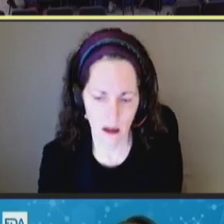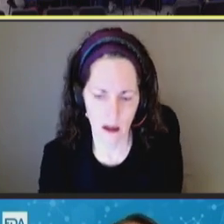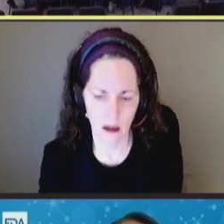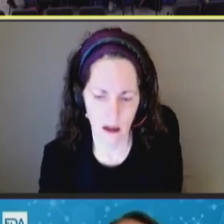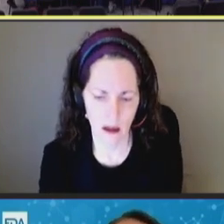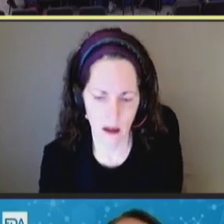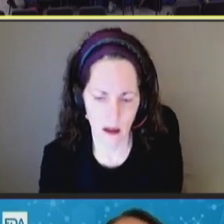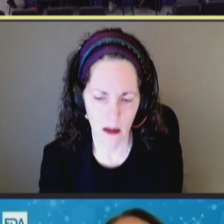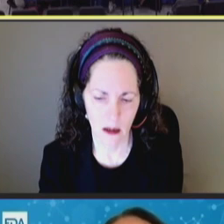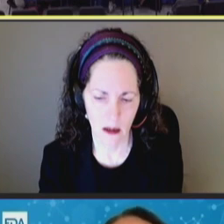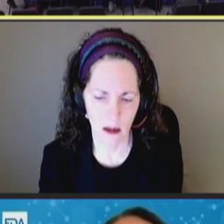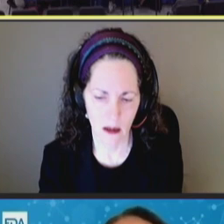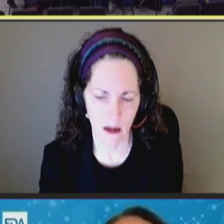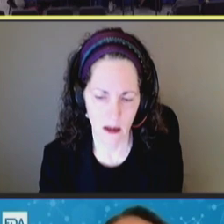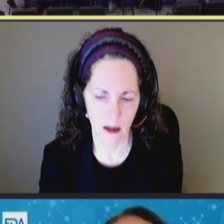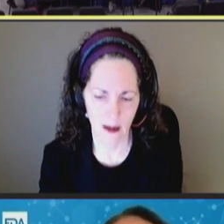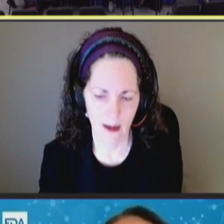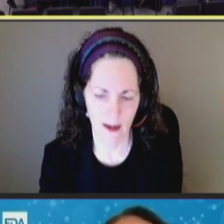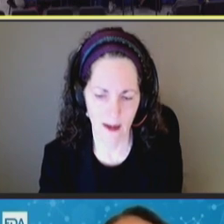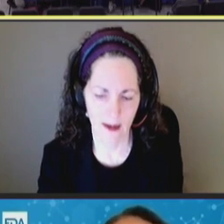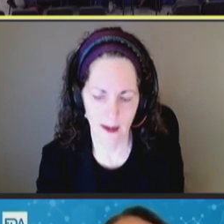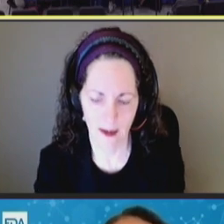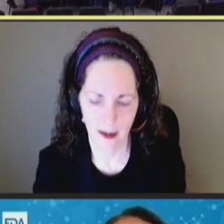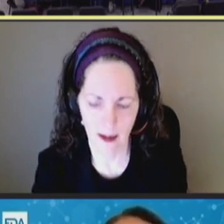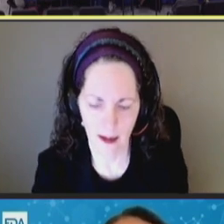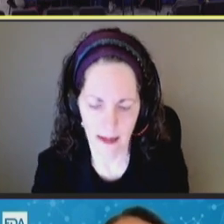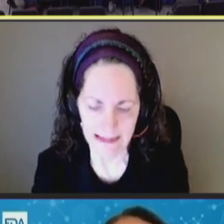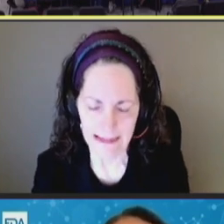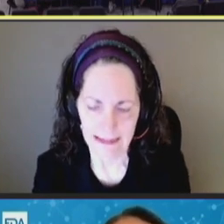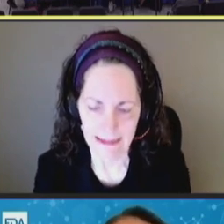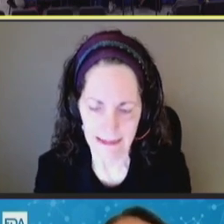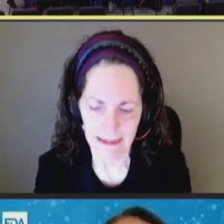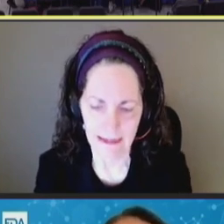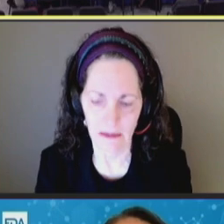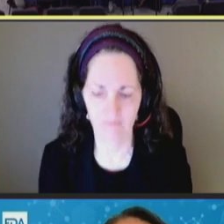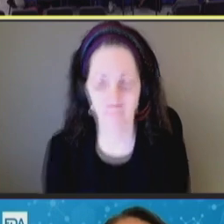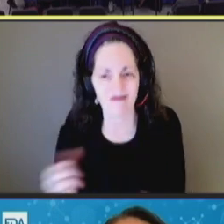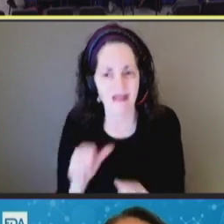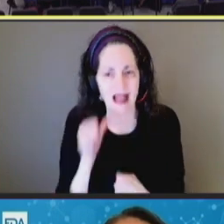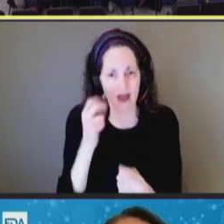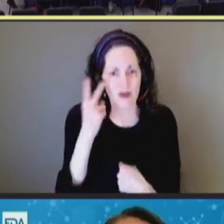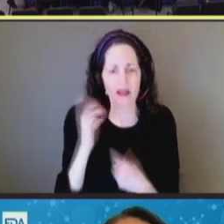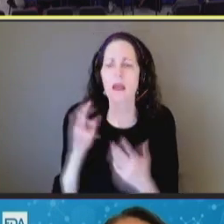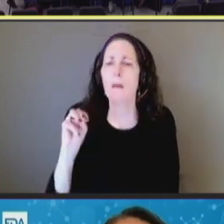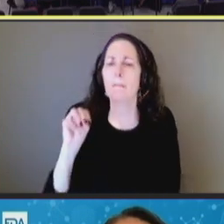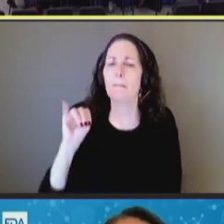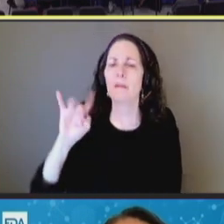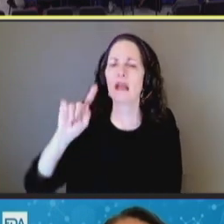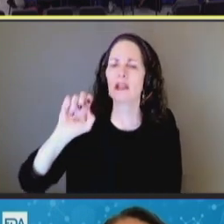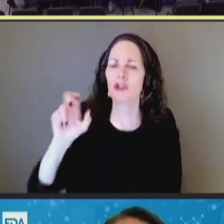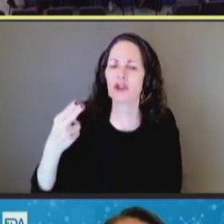We'll -- I'm not seeing her come through. Why don't -- Mitch, why don't you go ask your question, and then we'll come back to her?